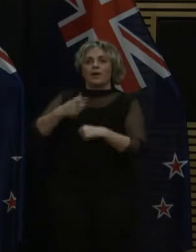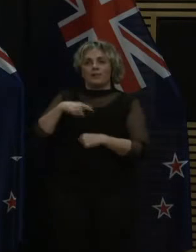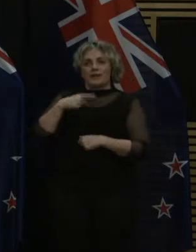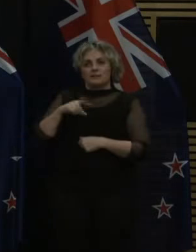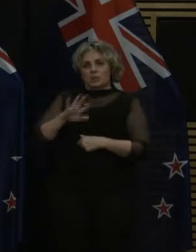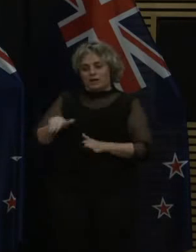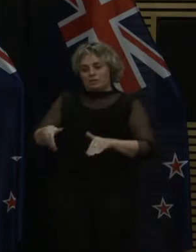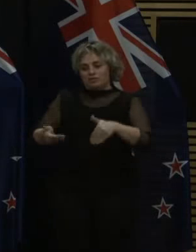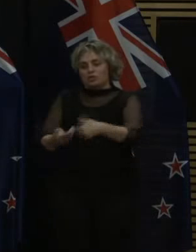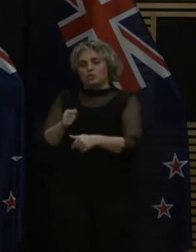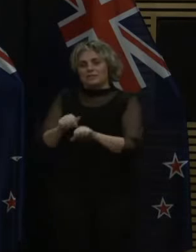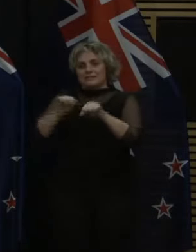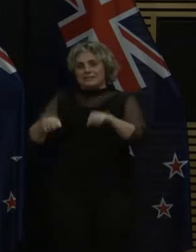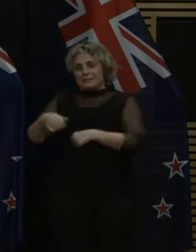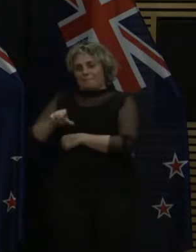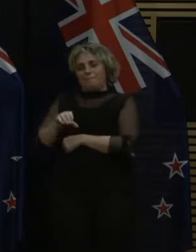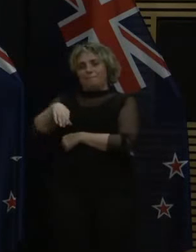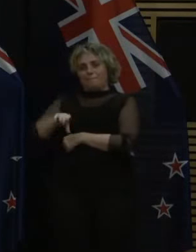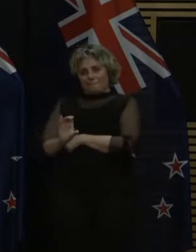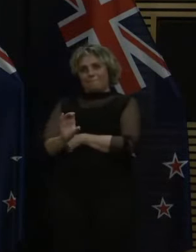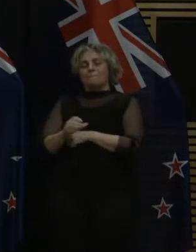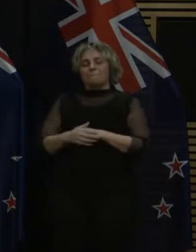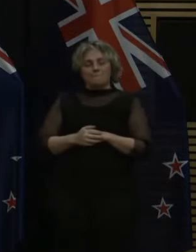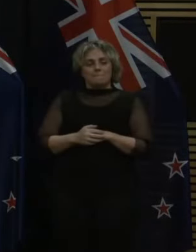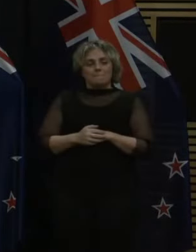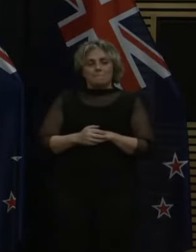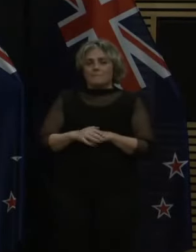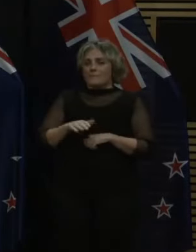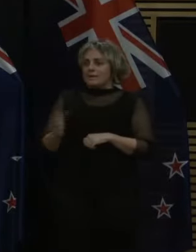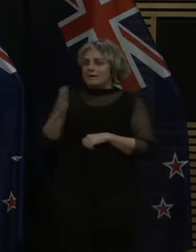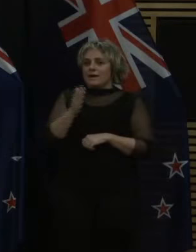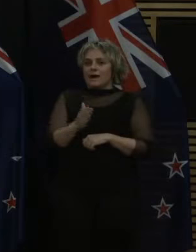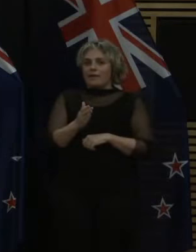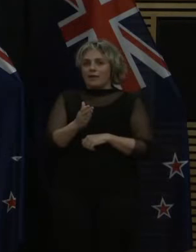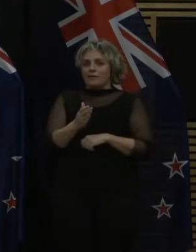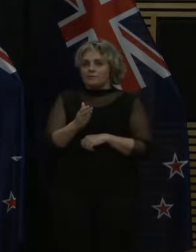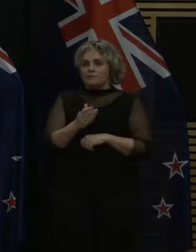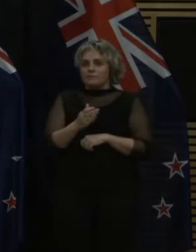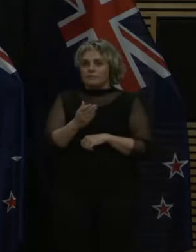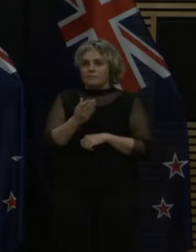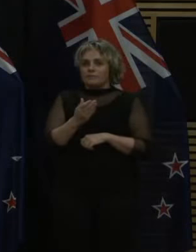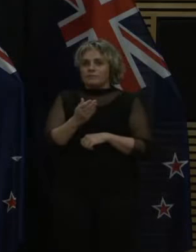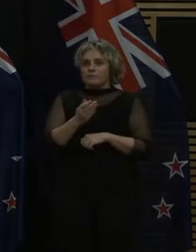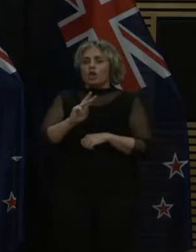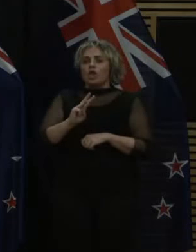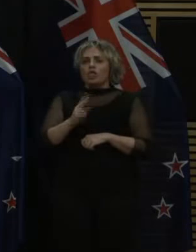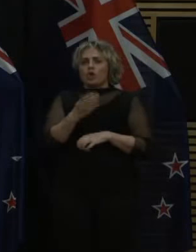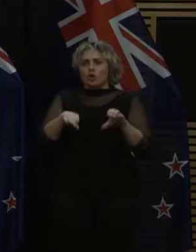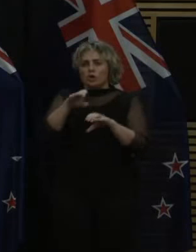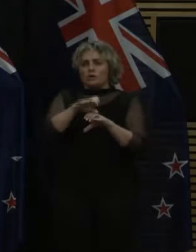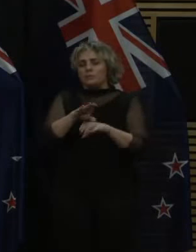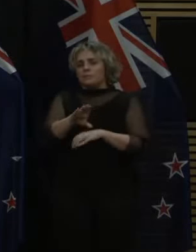squarely around a vaccine framework man vaccines are